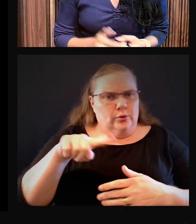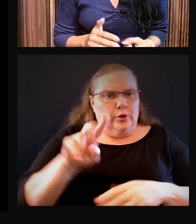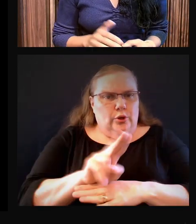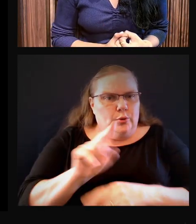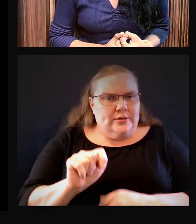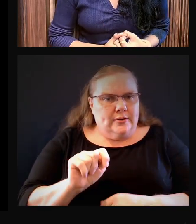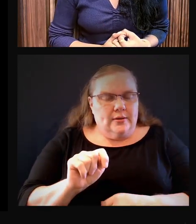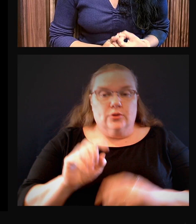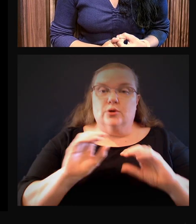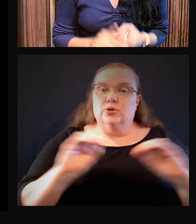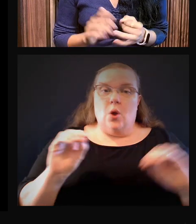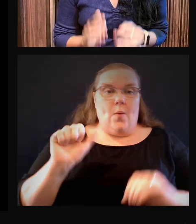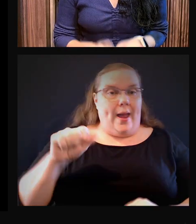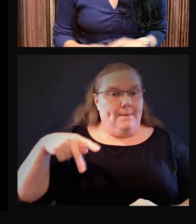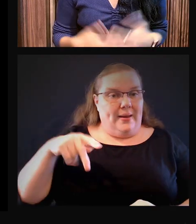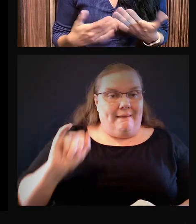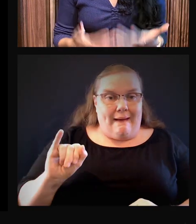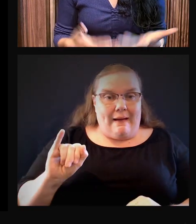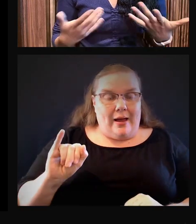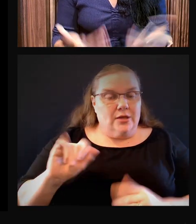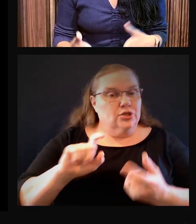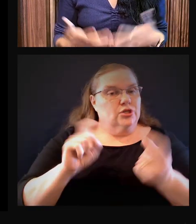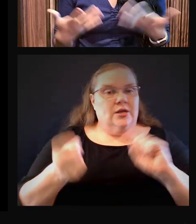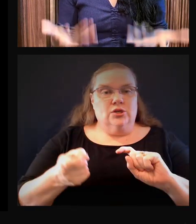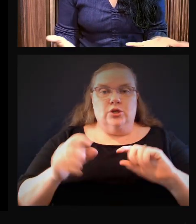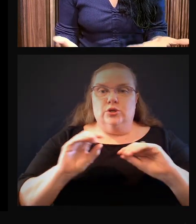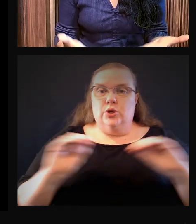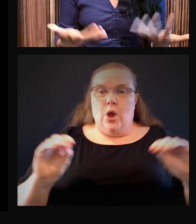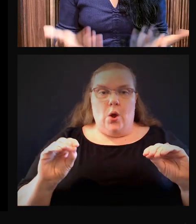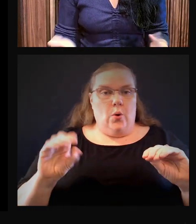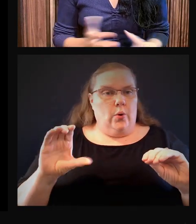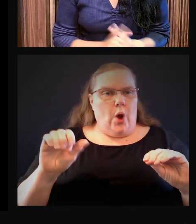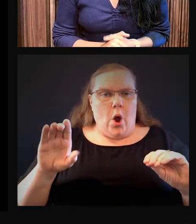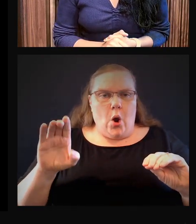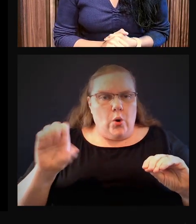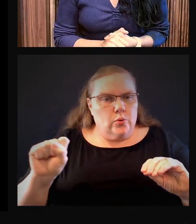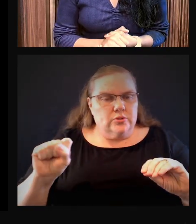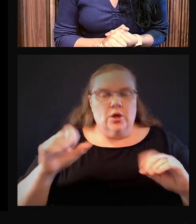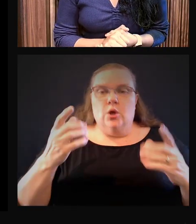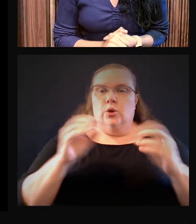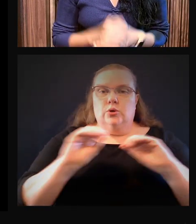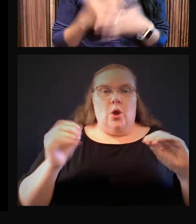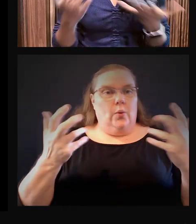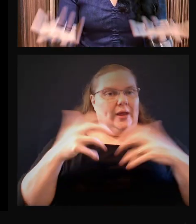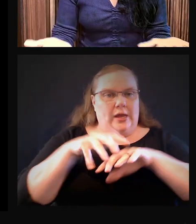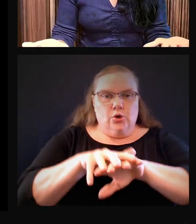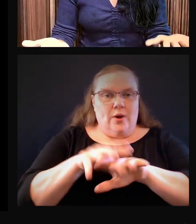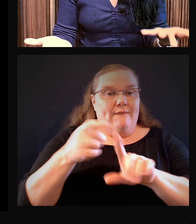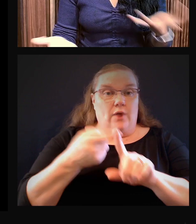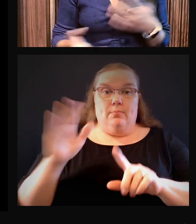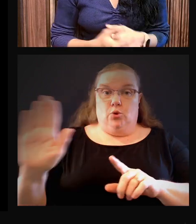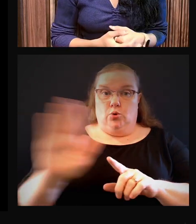no new code and absolutely no additional integration required from your end. Just enable the feature,